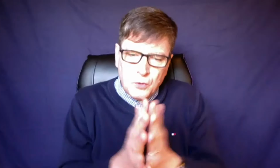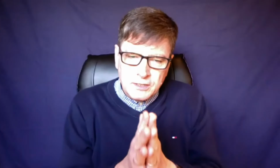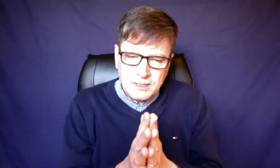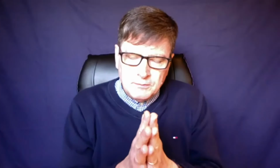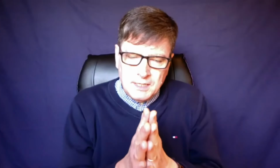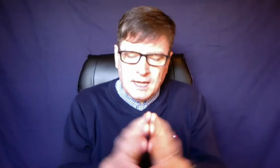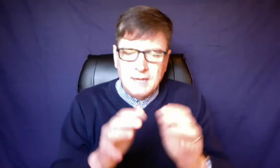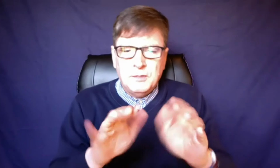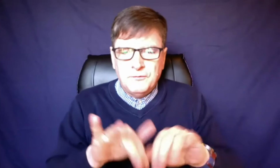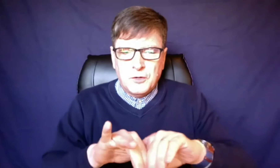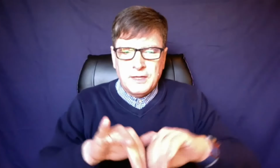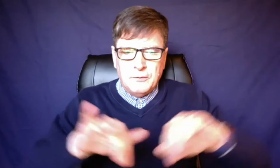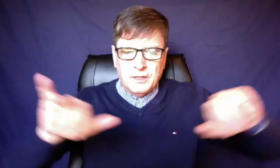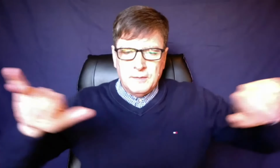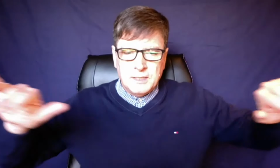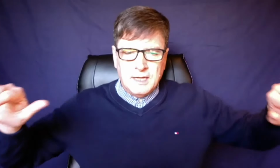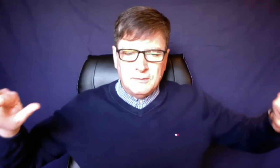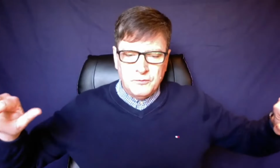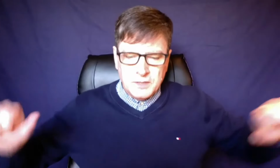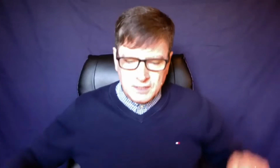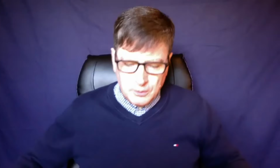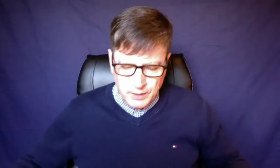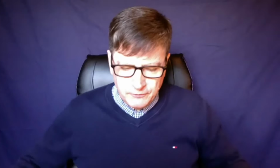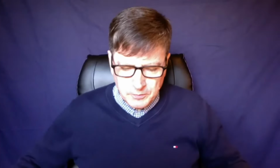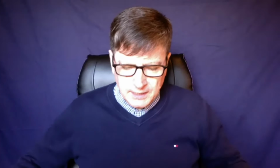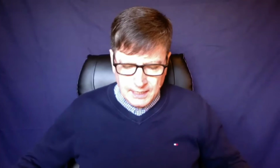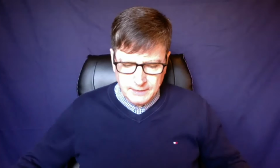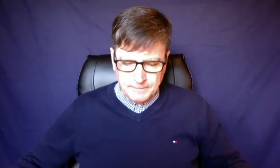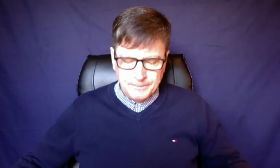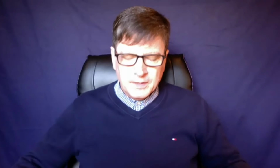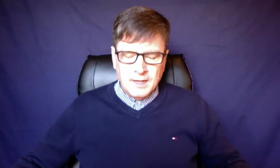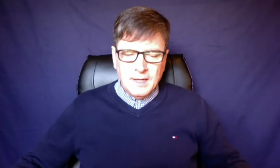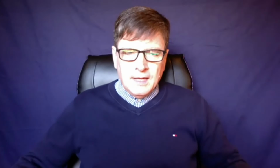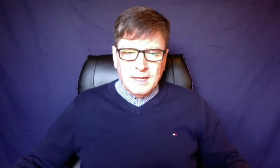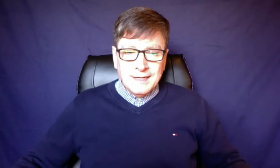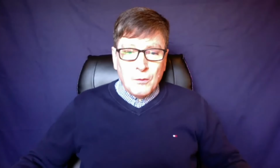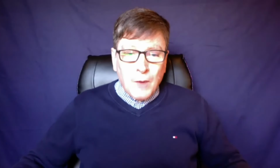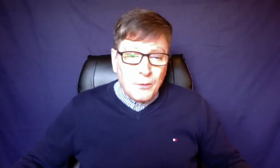Some children will imitate signs that movements towards midline before